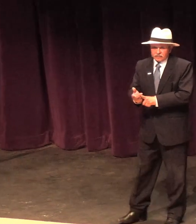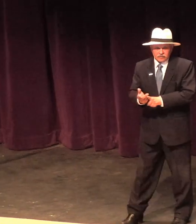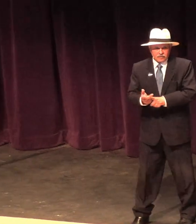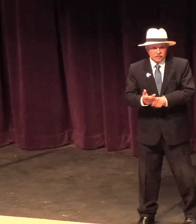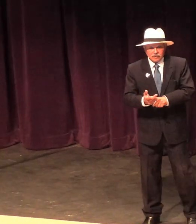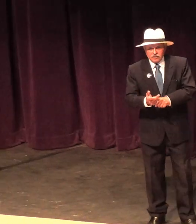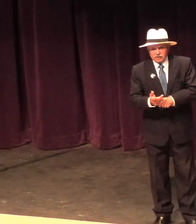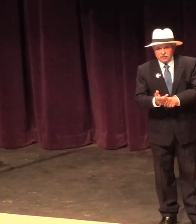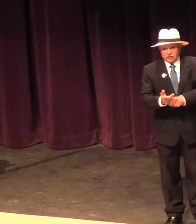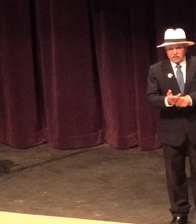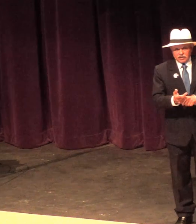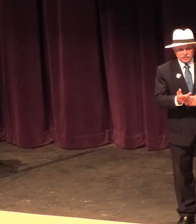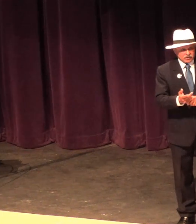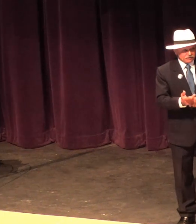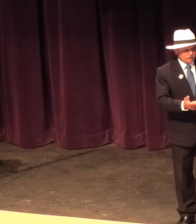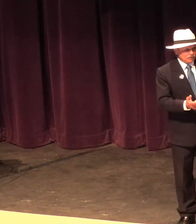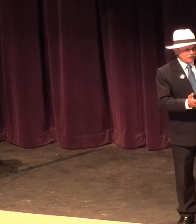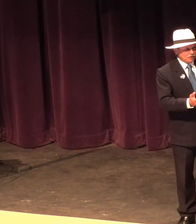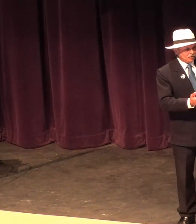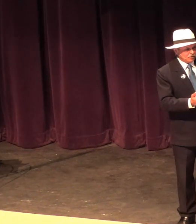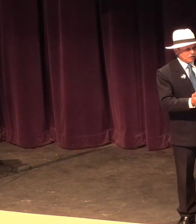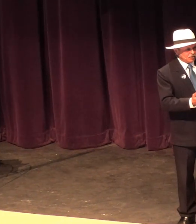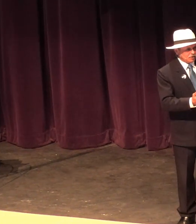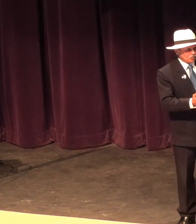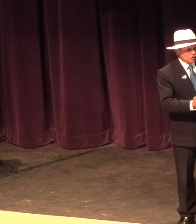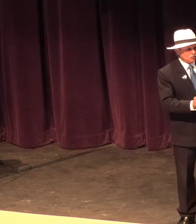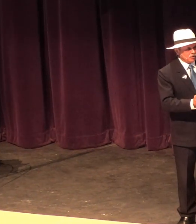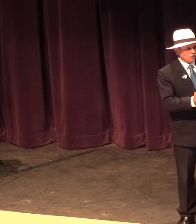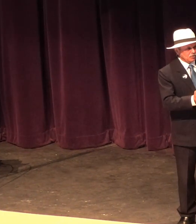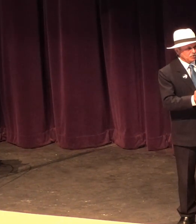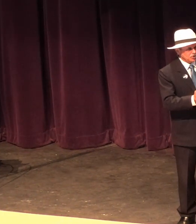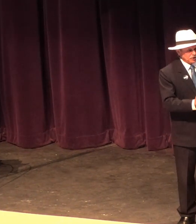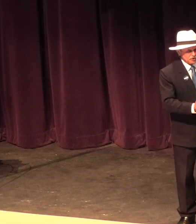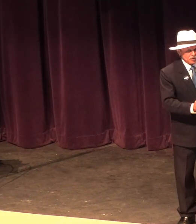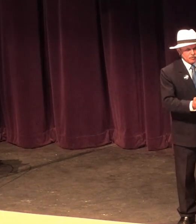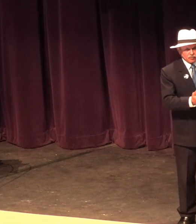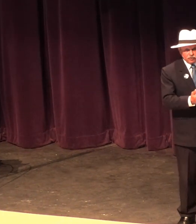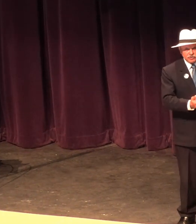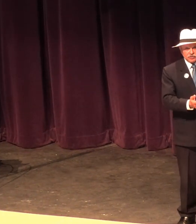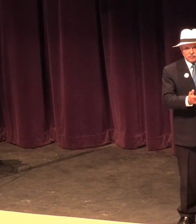will diversify our workforce . It's a given.